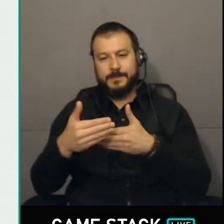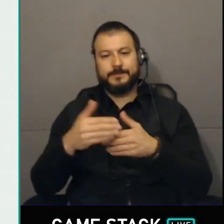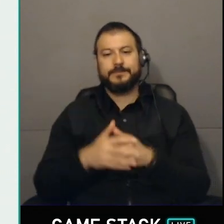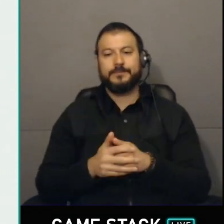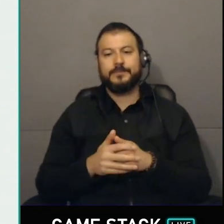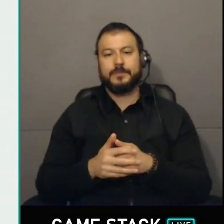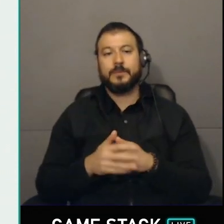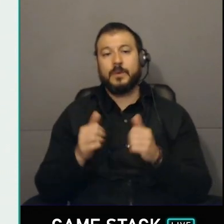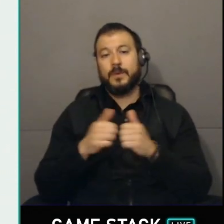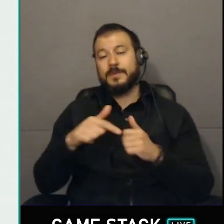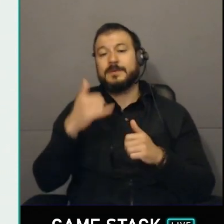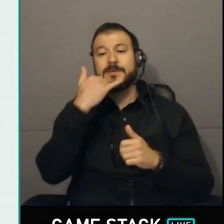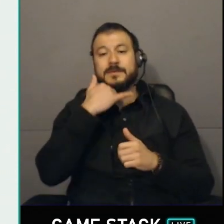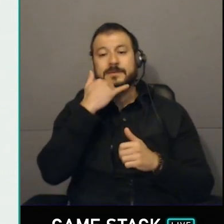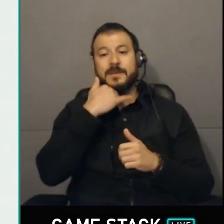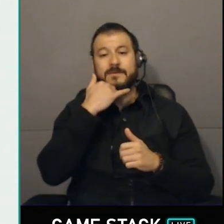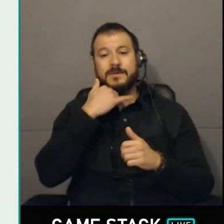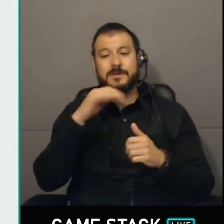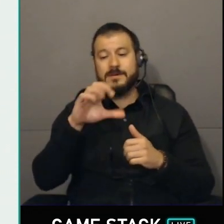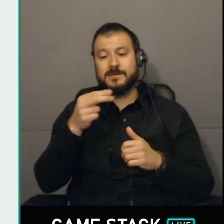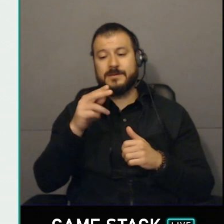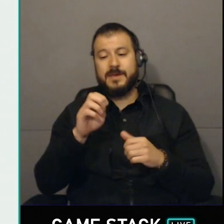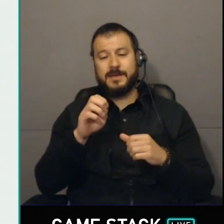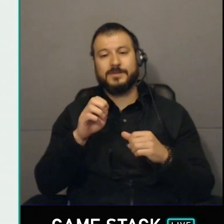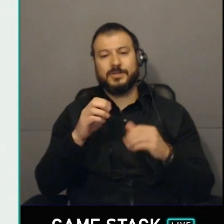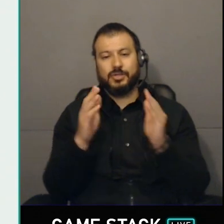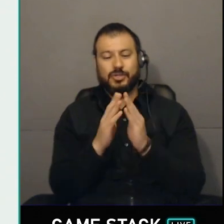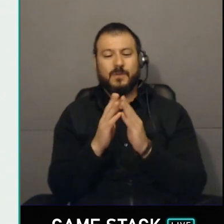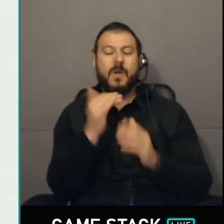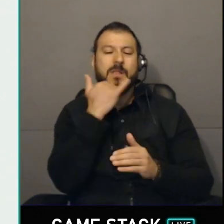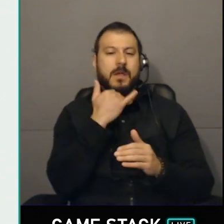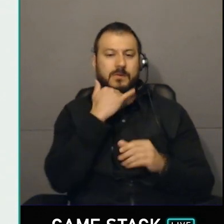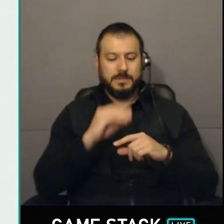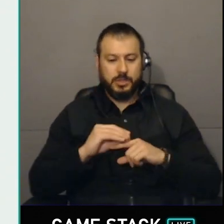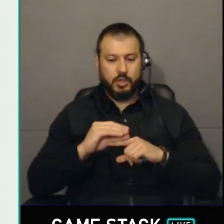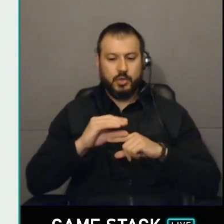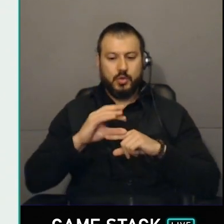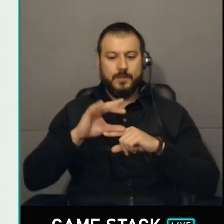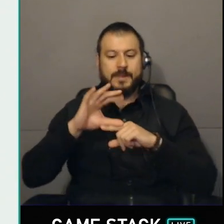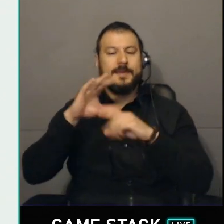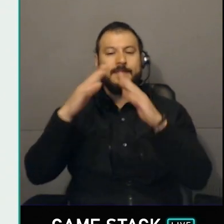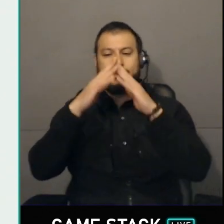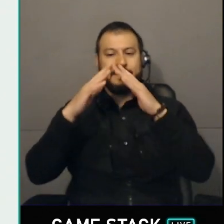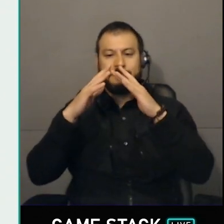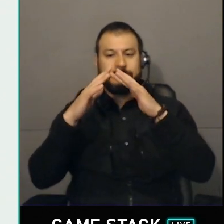cache, small errors accumulate and the stack gradually drifts and collapses on its own.